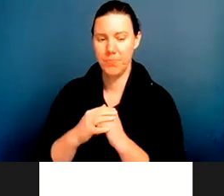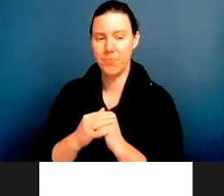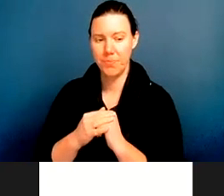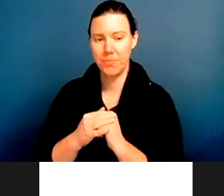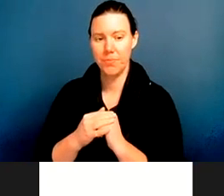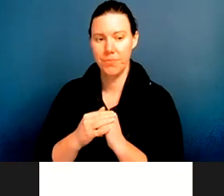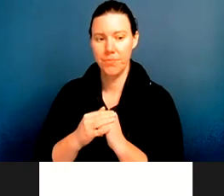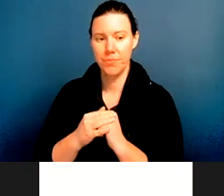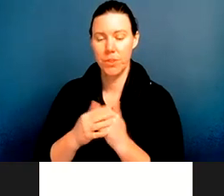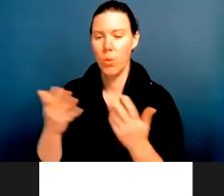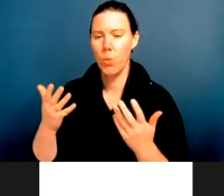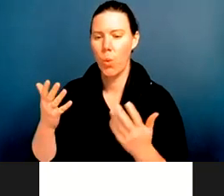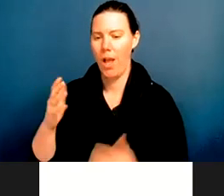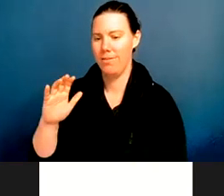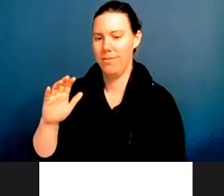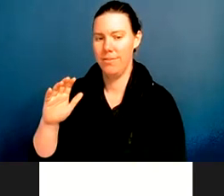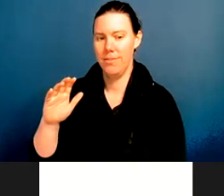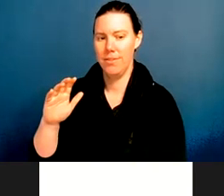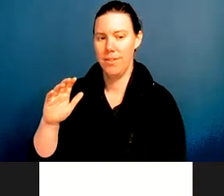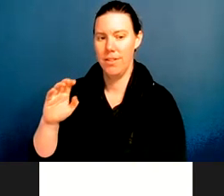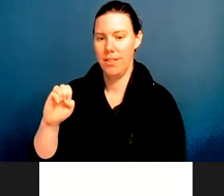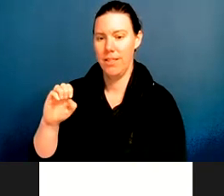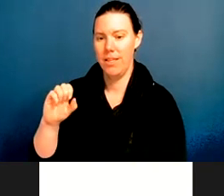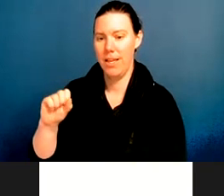or ESSB 5229, or what we like to refer to